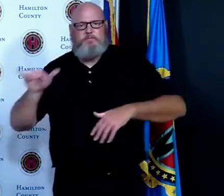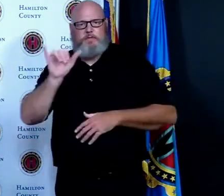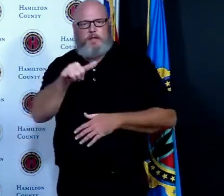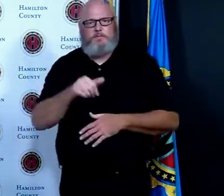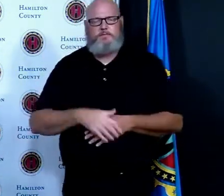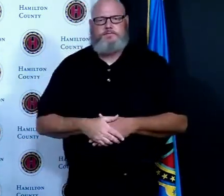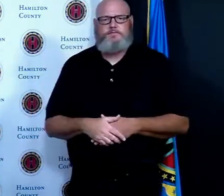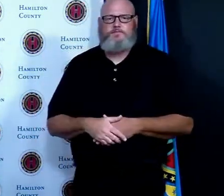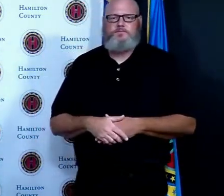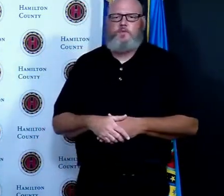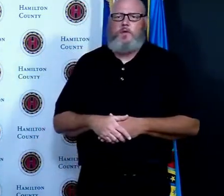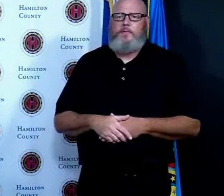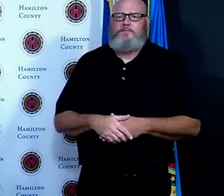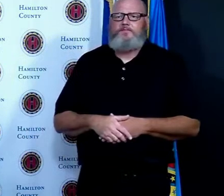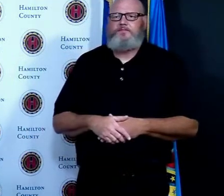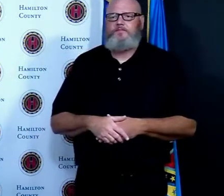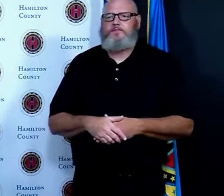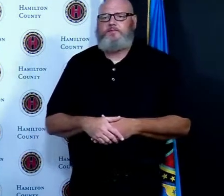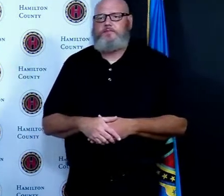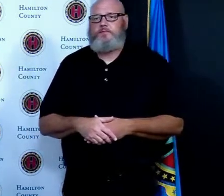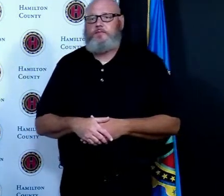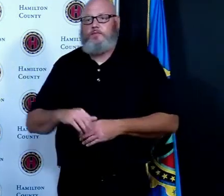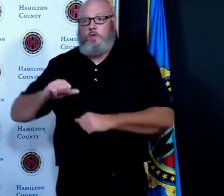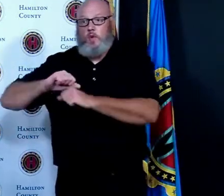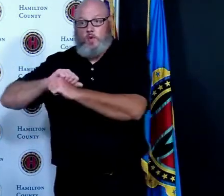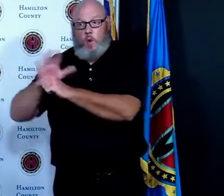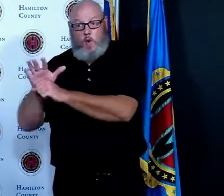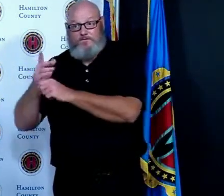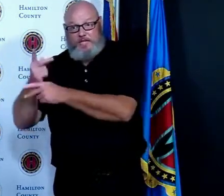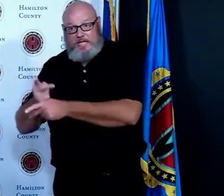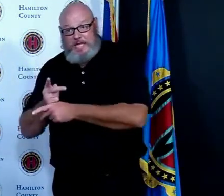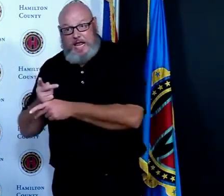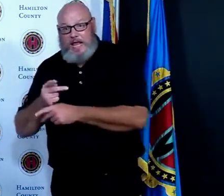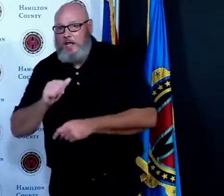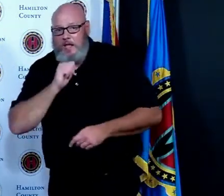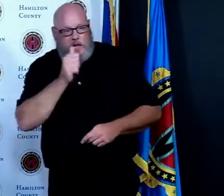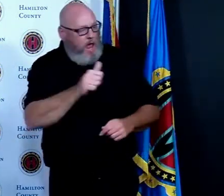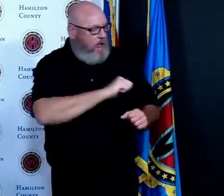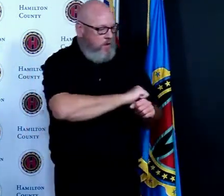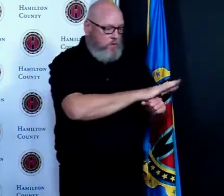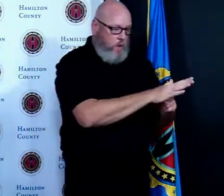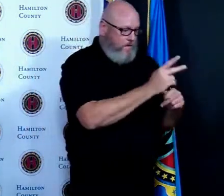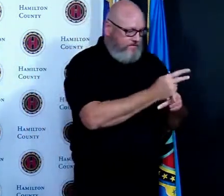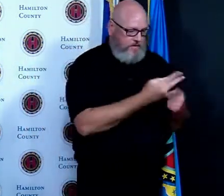adverse health consequences about that you know this idea that there's a lot of elective care